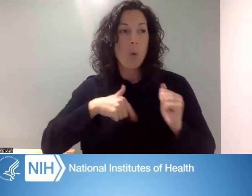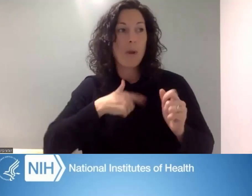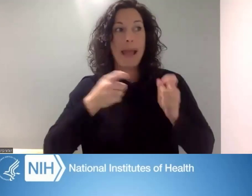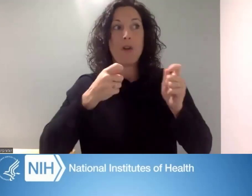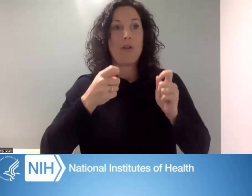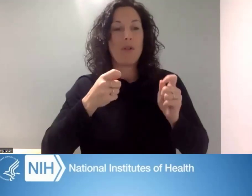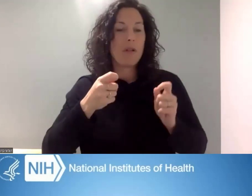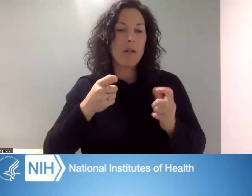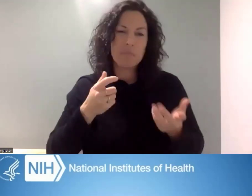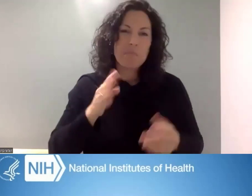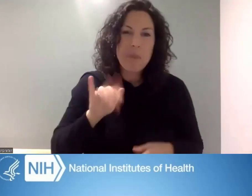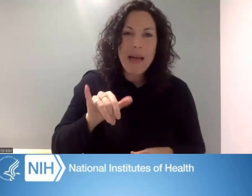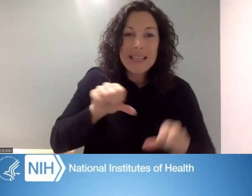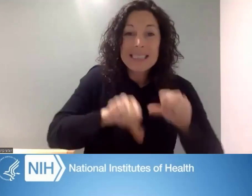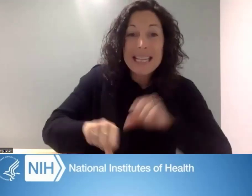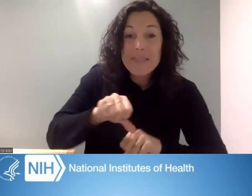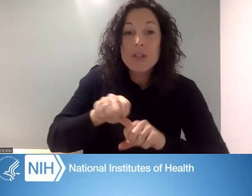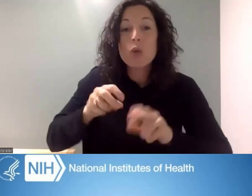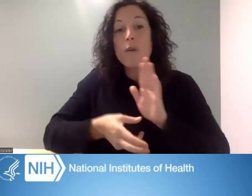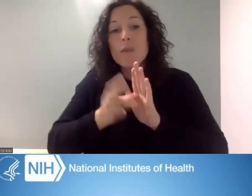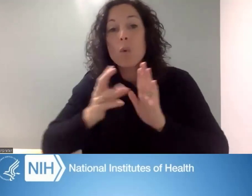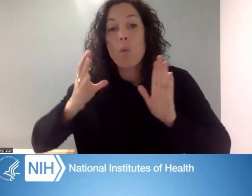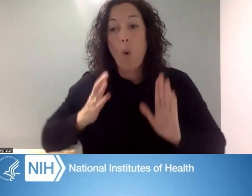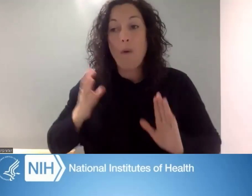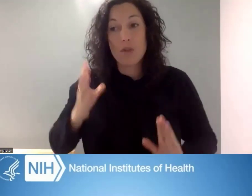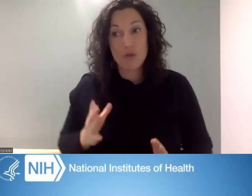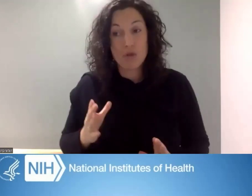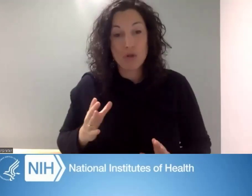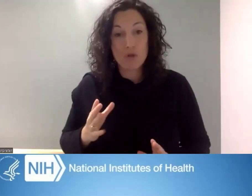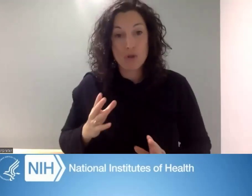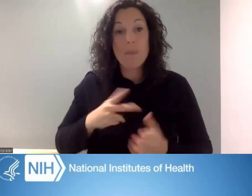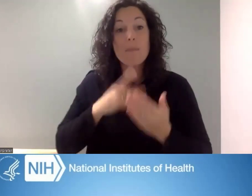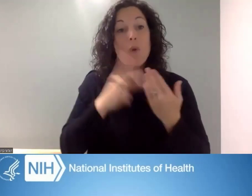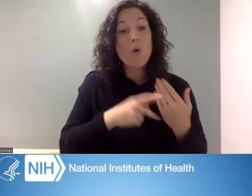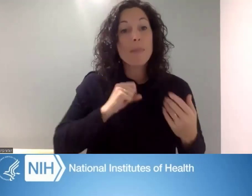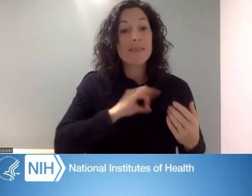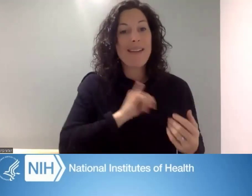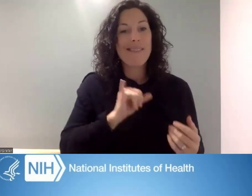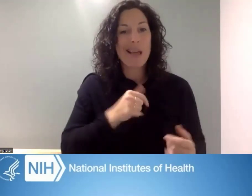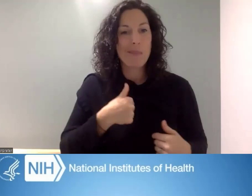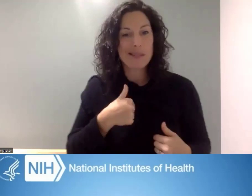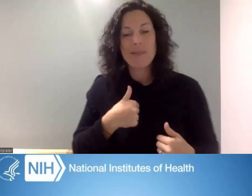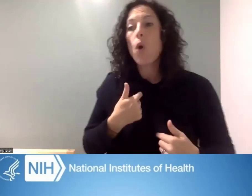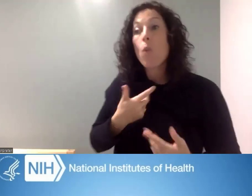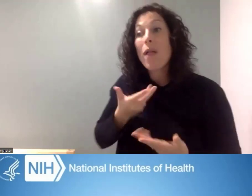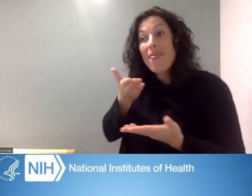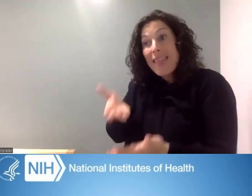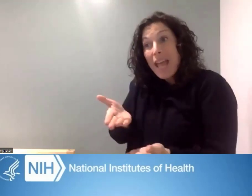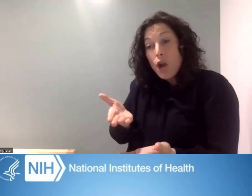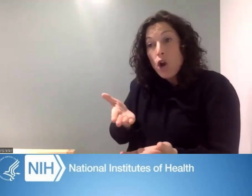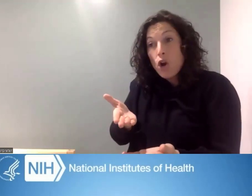by the scientific review officer. Program staff, such as myself, we're there, but we don't comment.